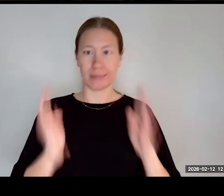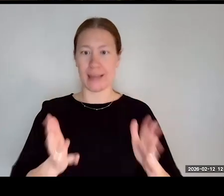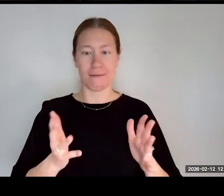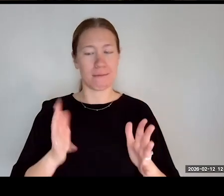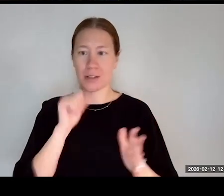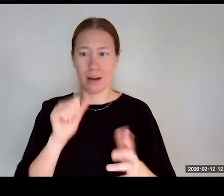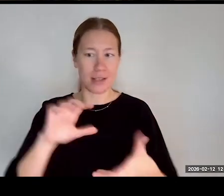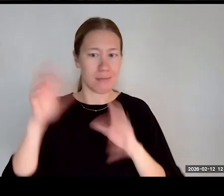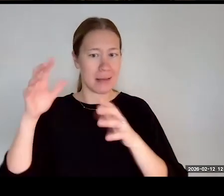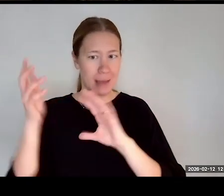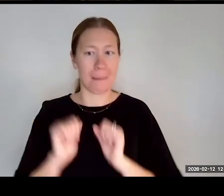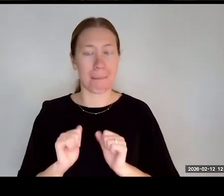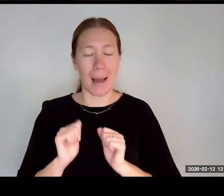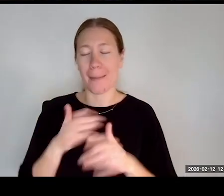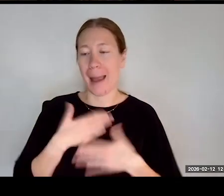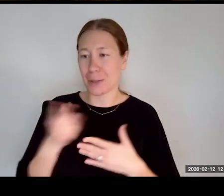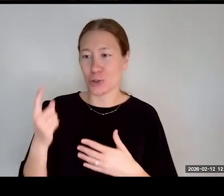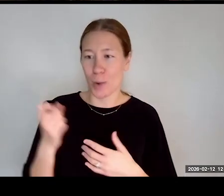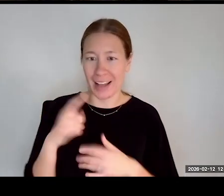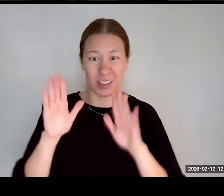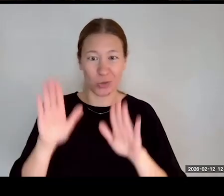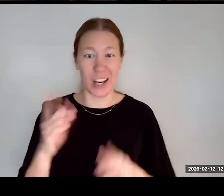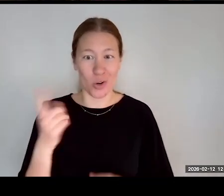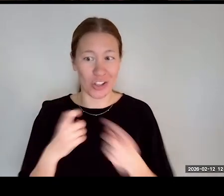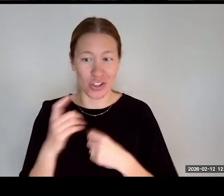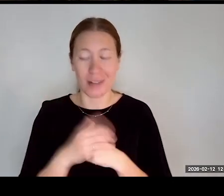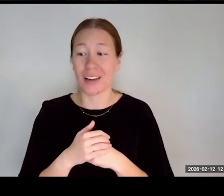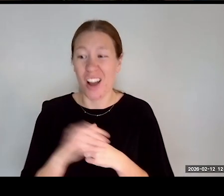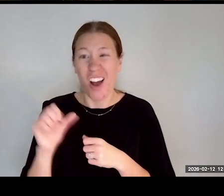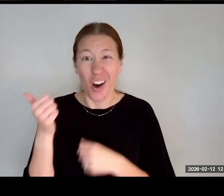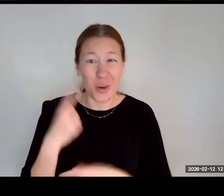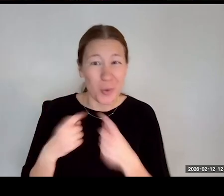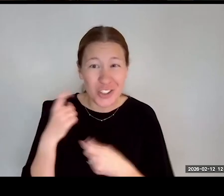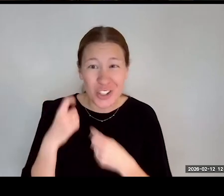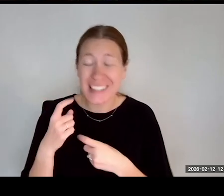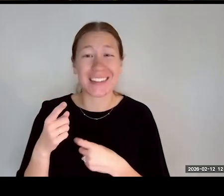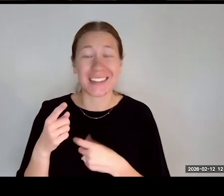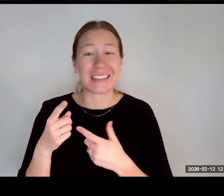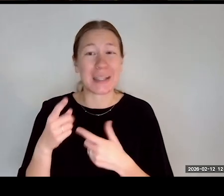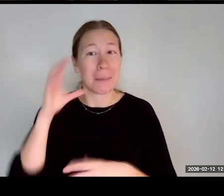Great questions. So for other questions that came in, we are going to distribute those as well as the answers to the group